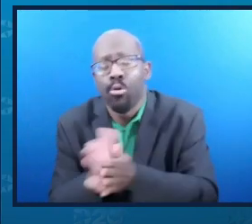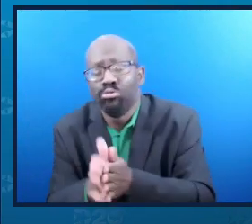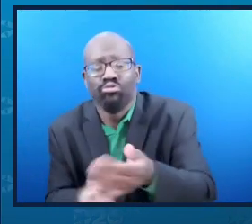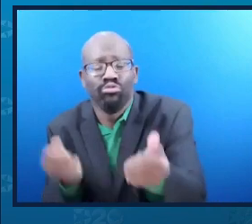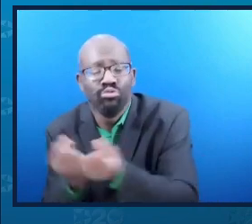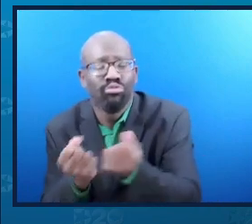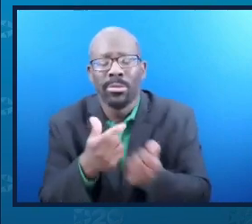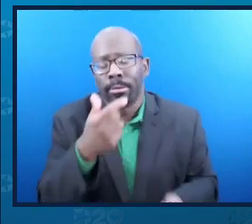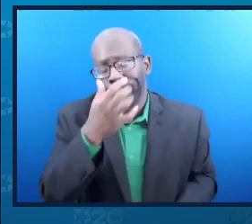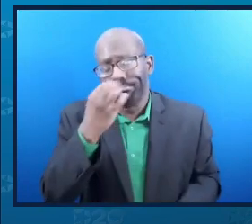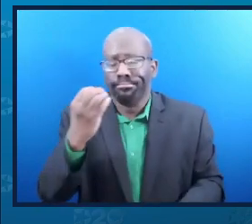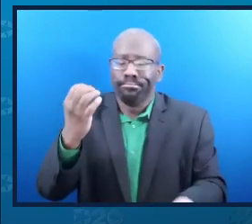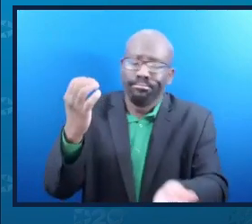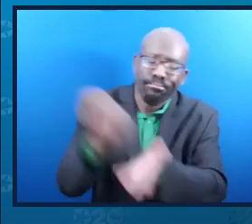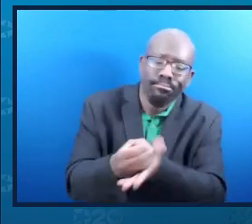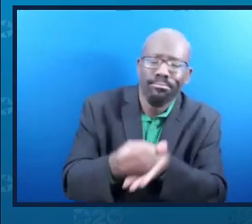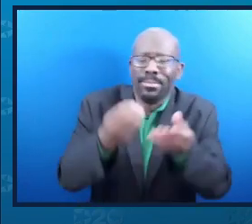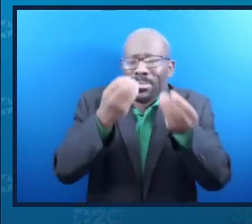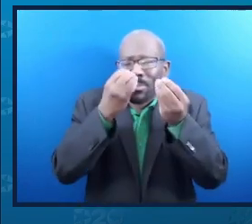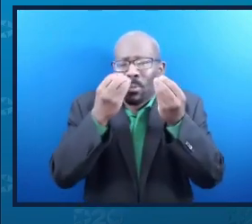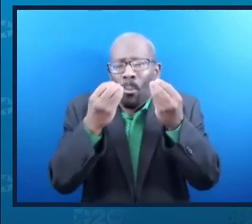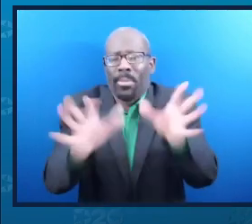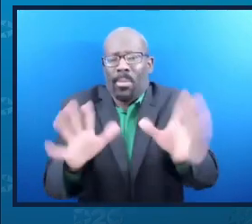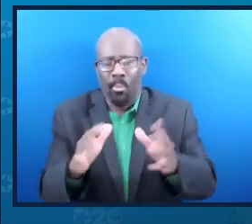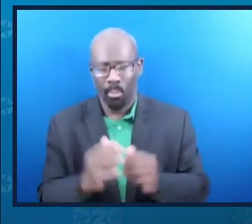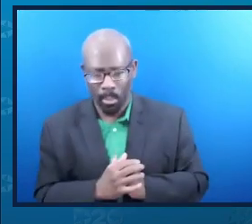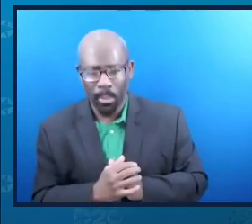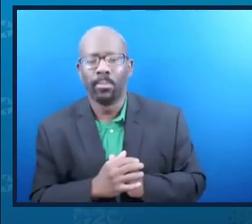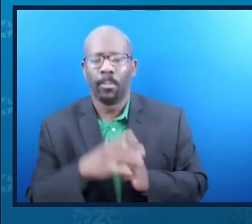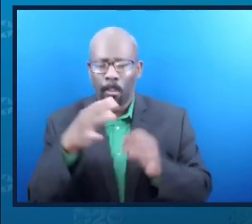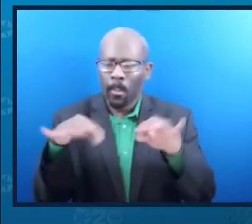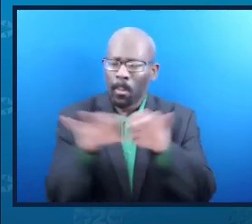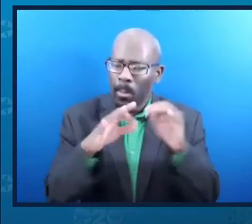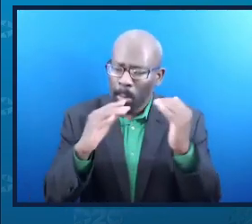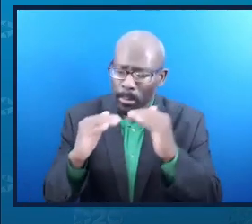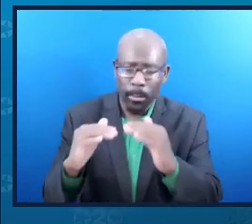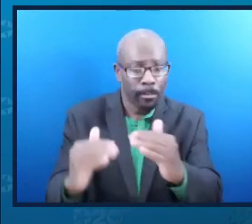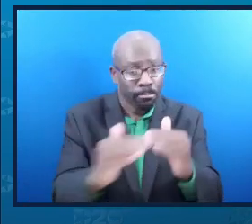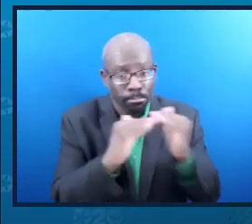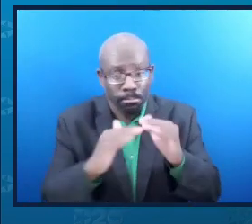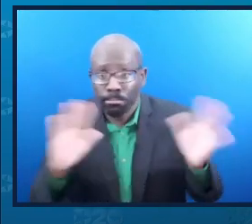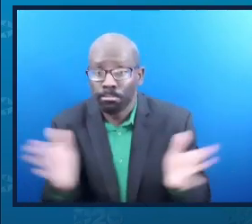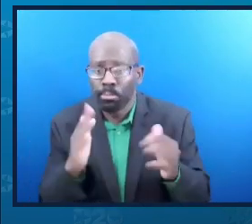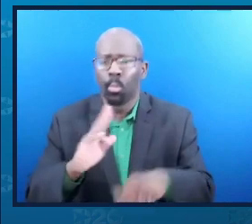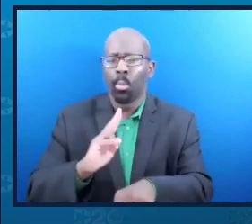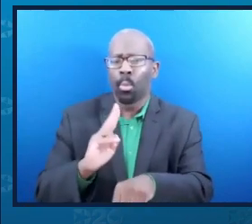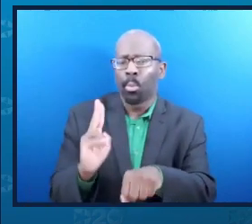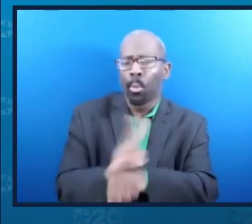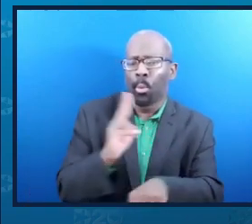FINDING COMMON GROUND, NO INTEREST IN USING THE AWESOME POWER OF HIS OFFICE TO HELP